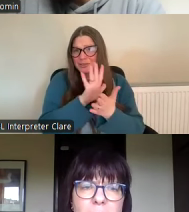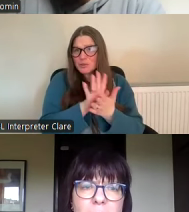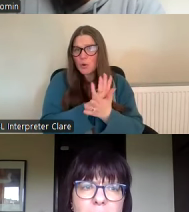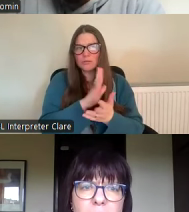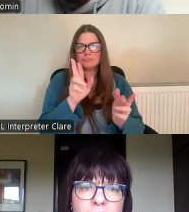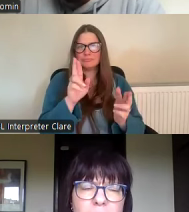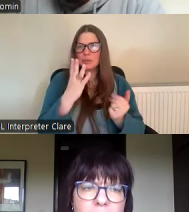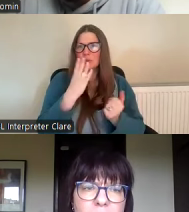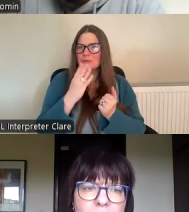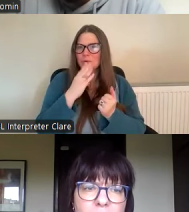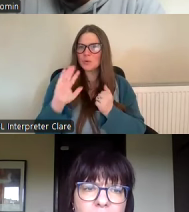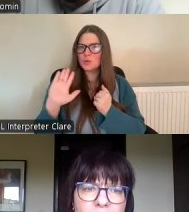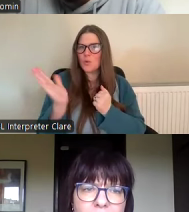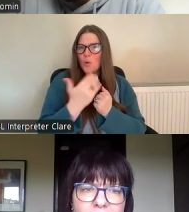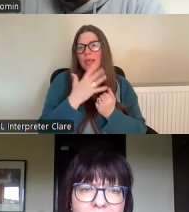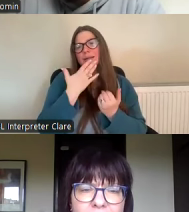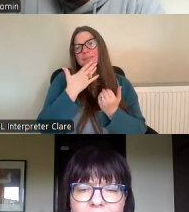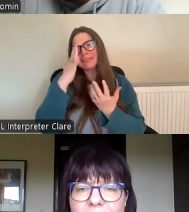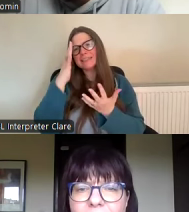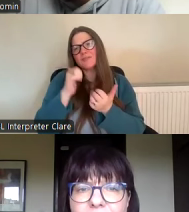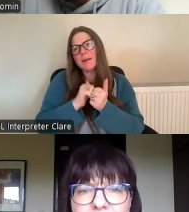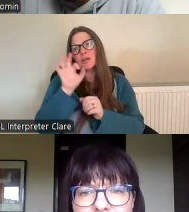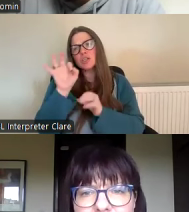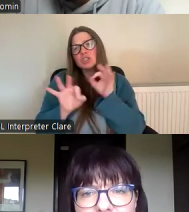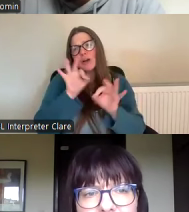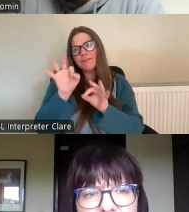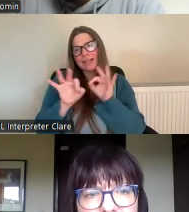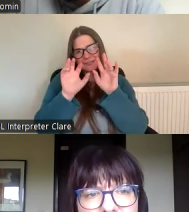Remember to fill in that survey, and hope everyone enjoys the rest of their day.